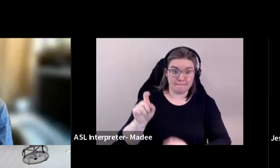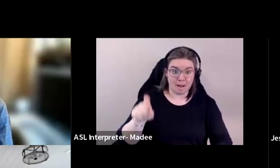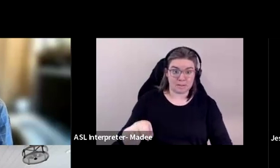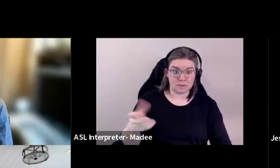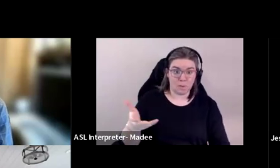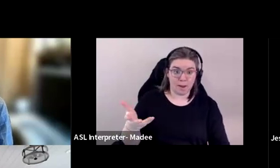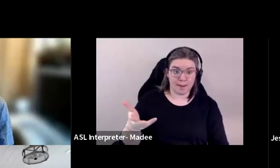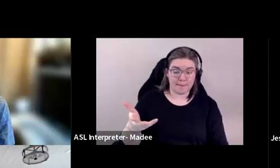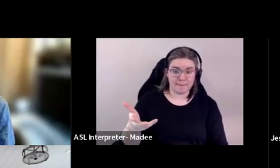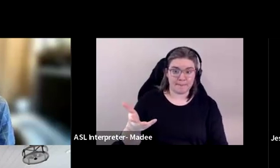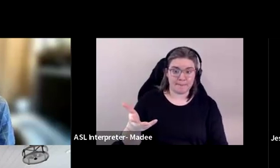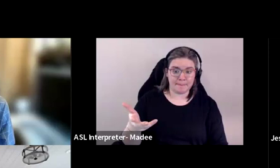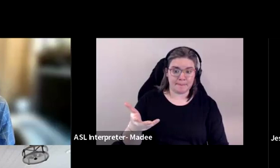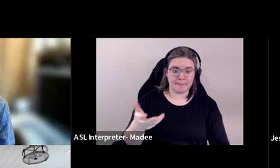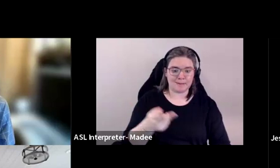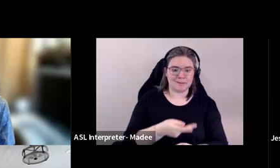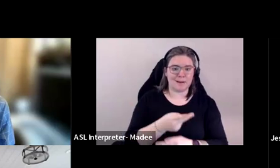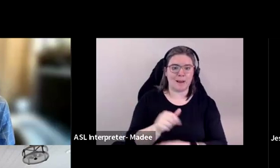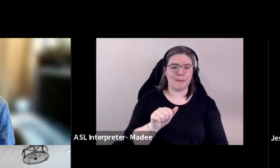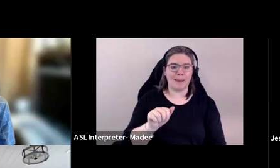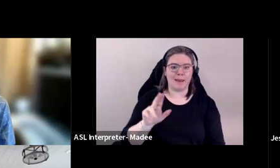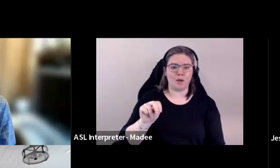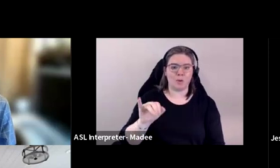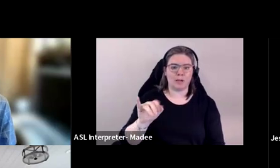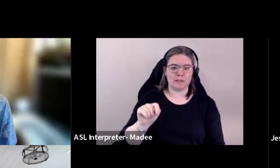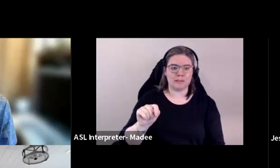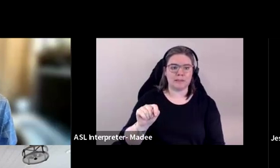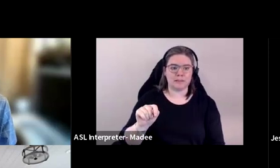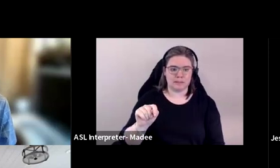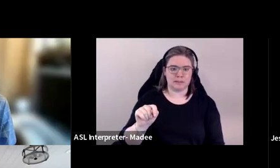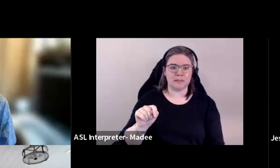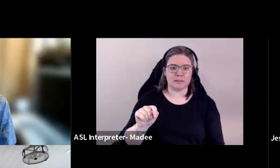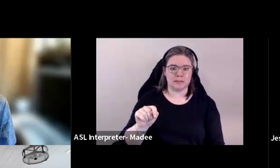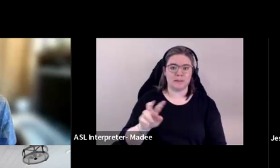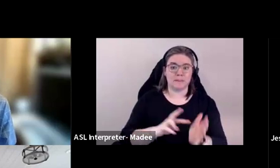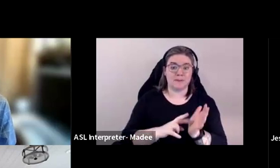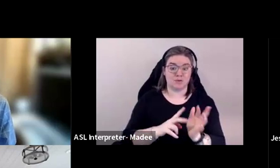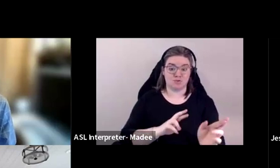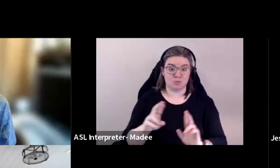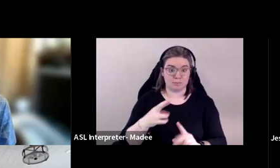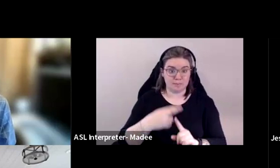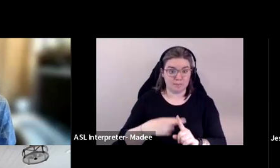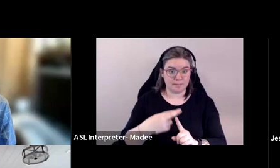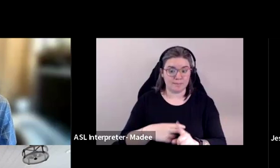B type a units ready ready ready to rent or or to buy.